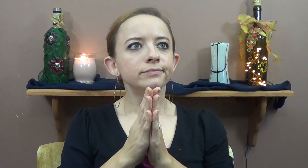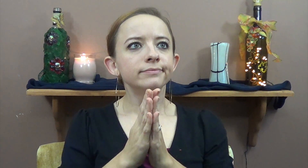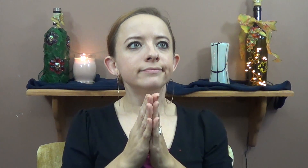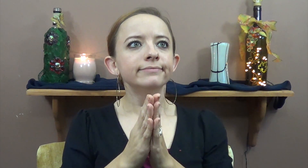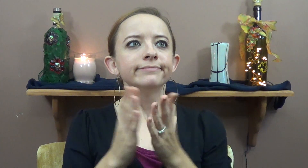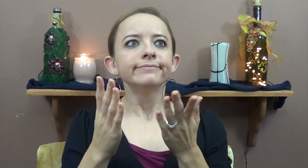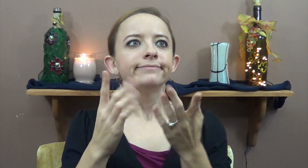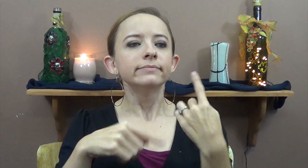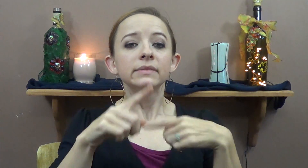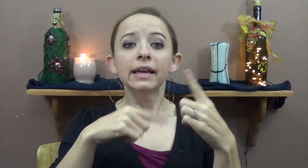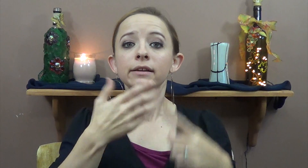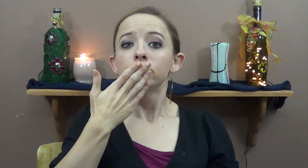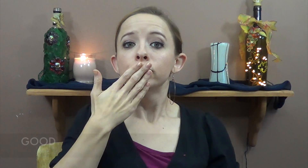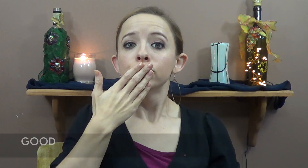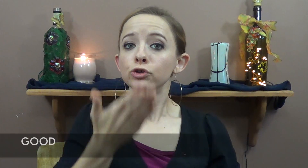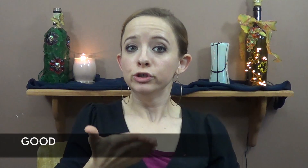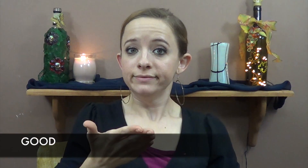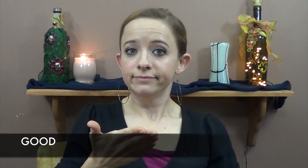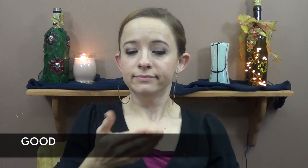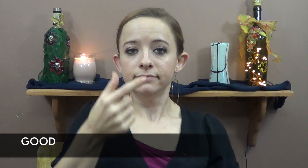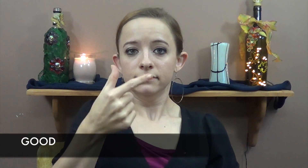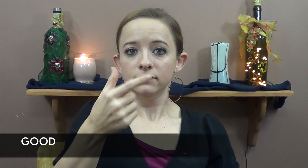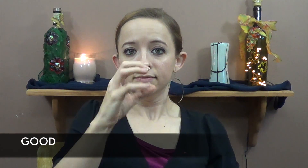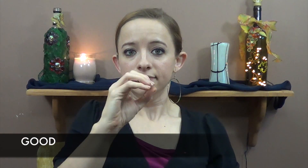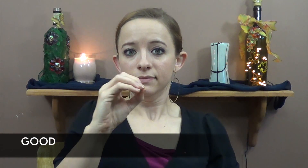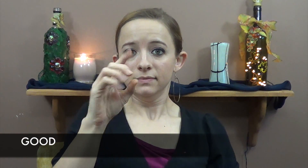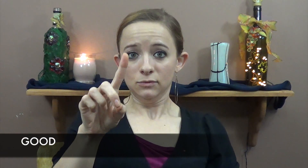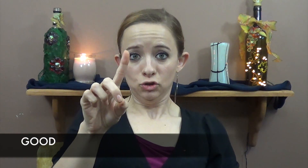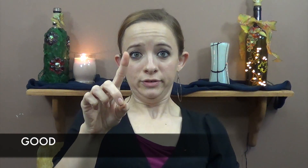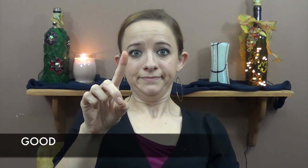is with that word. So I'm trying to think of an example, like GOOD.